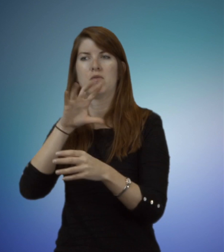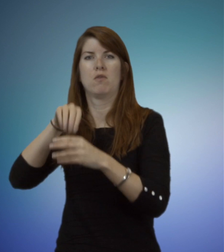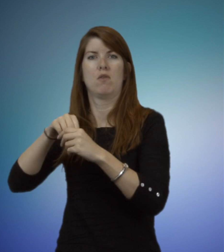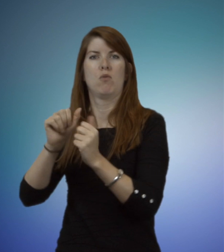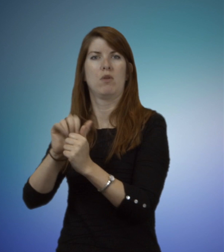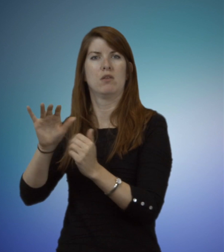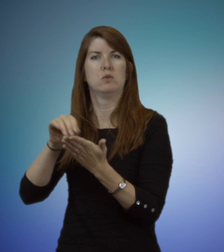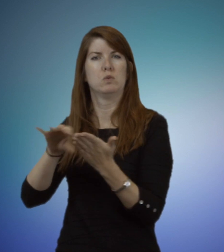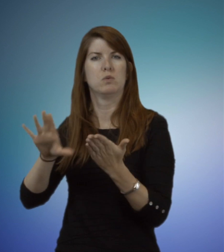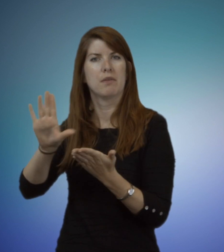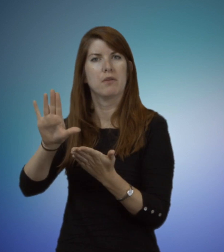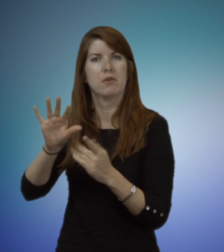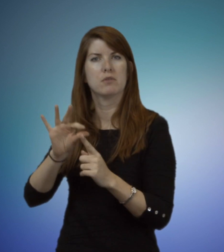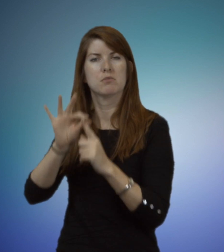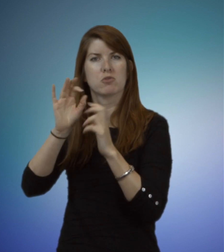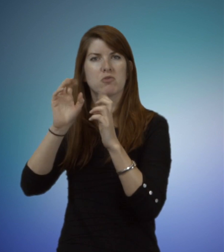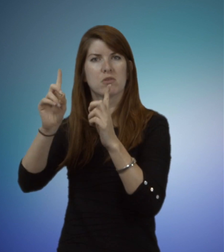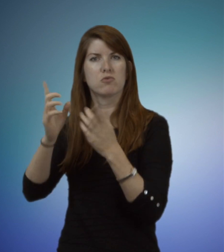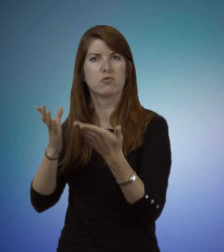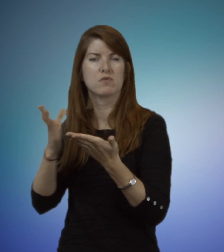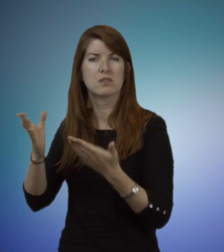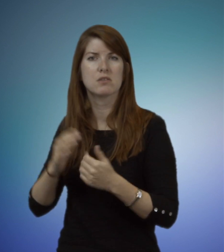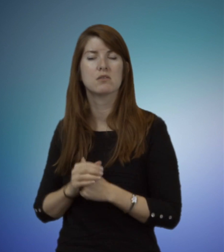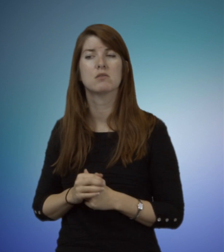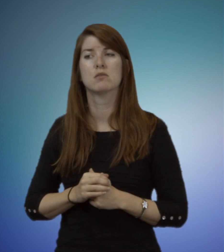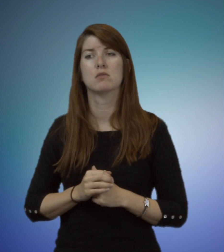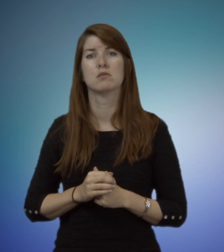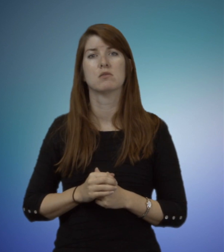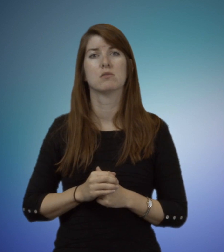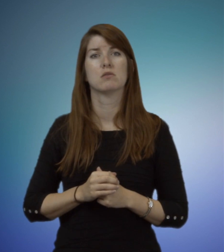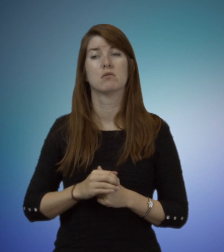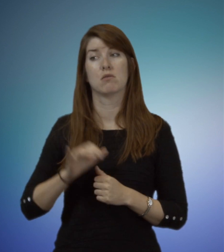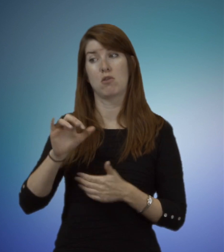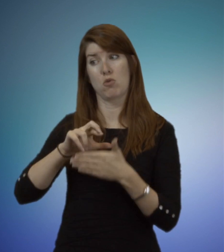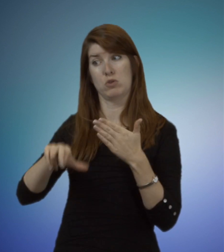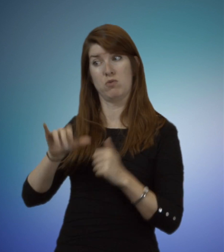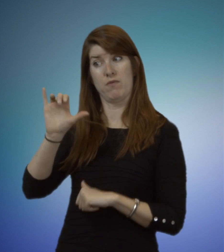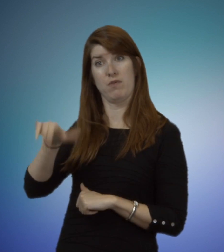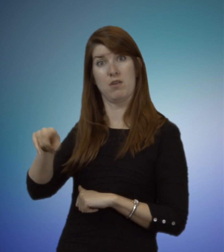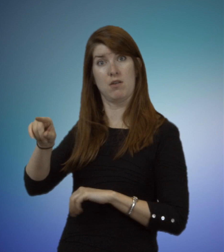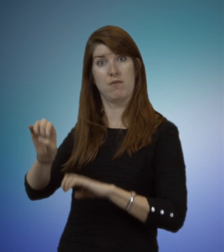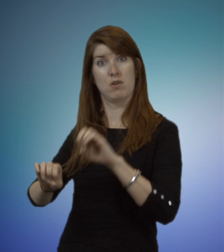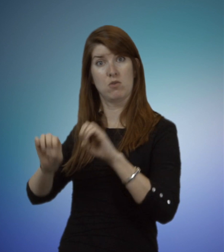And the result of this evaluation, a speech and language evaluation, would be, again,